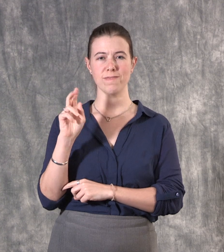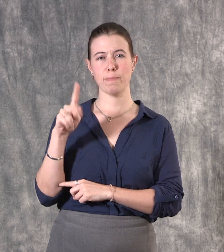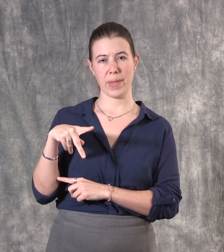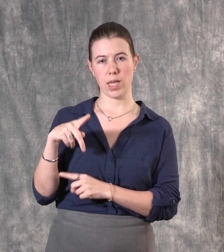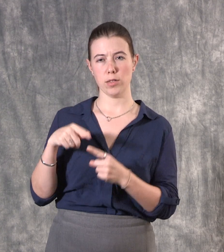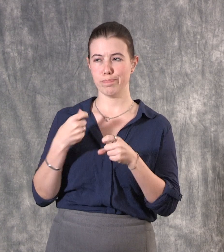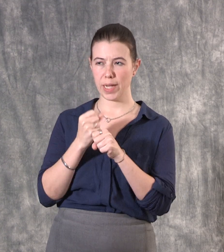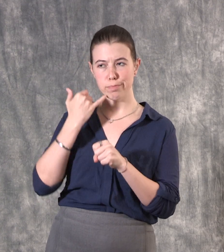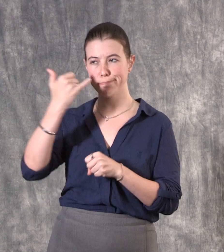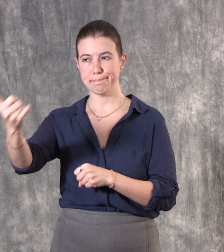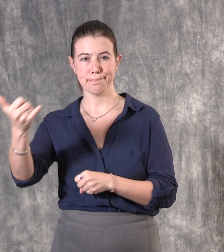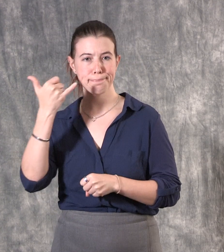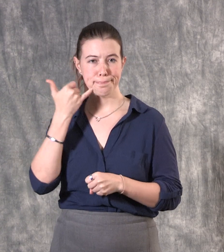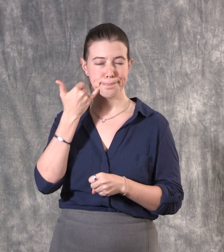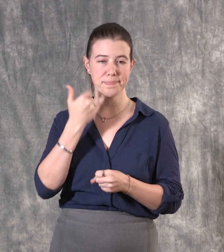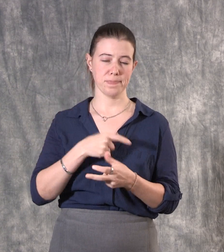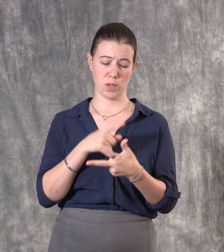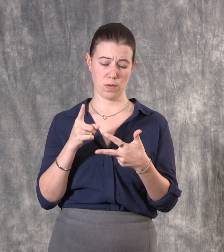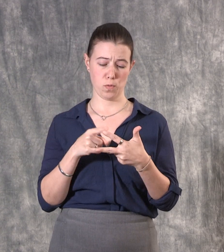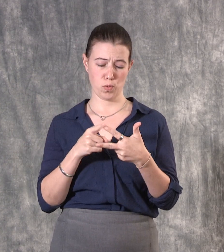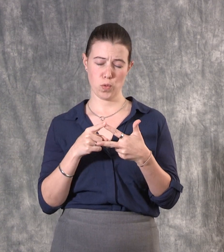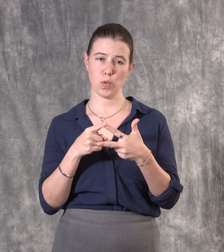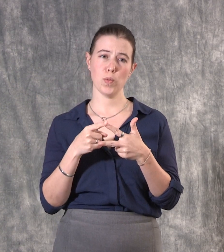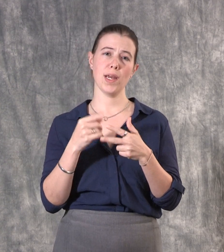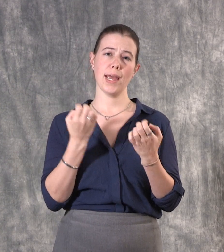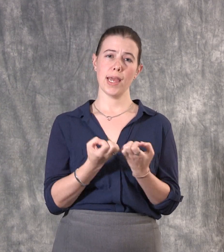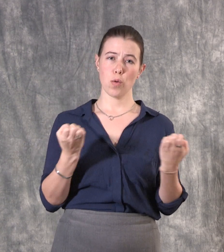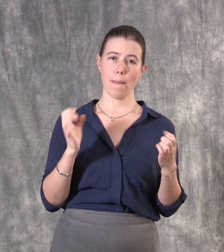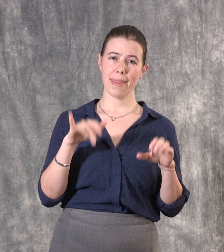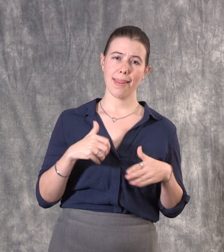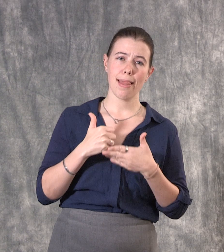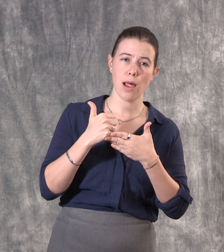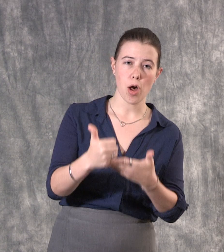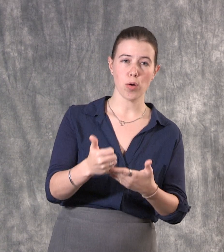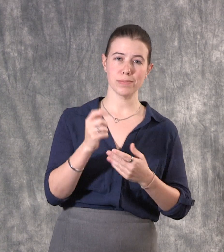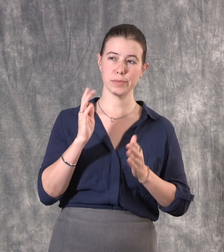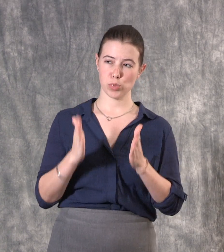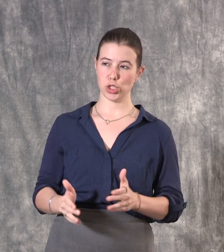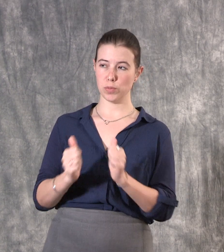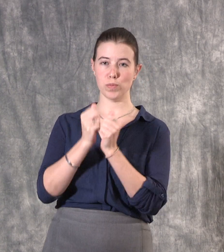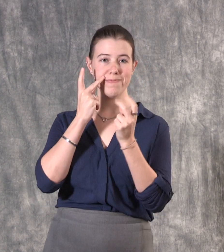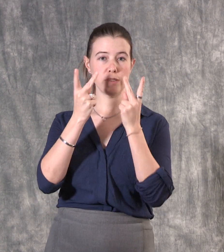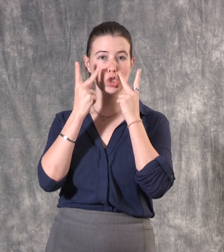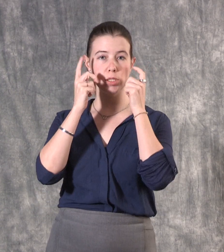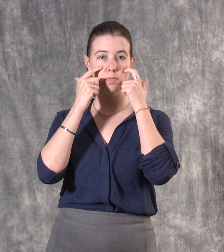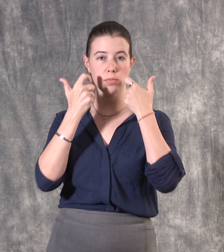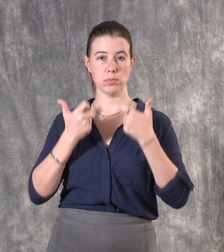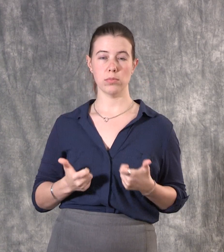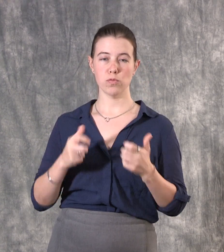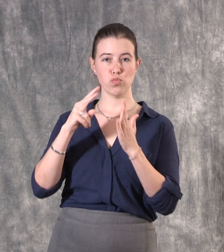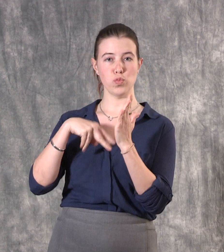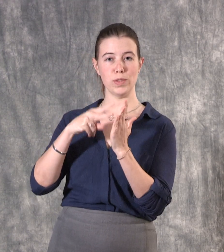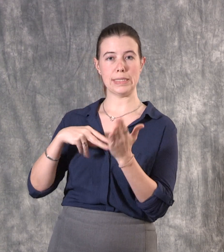to make phone calls. Equipment that enables a person with vision loss to